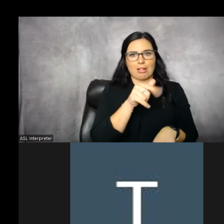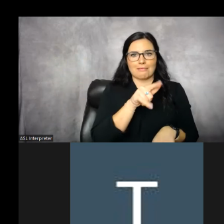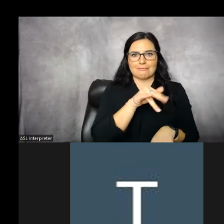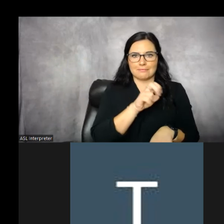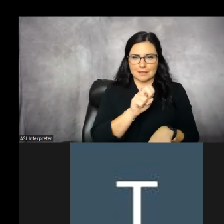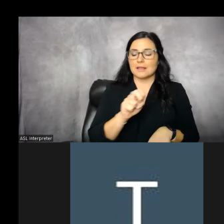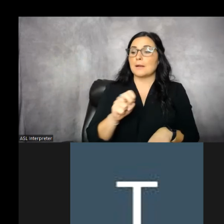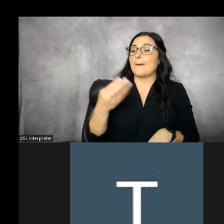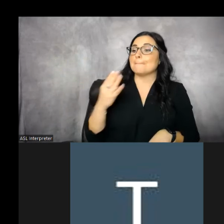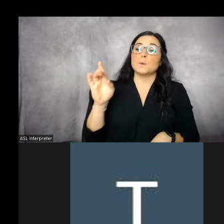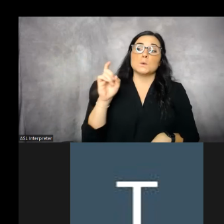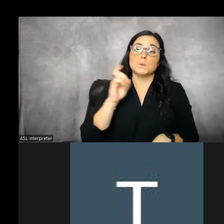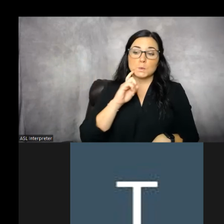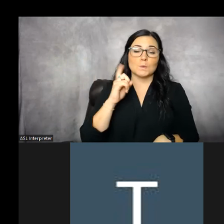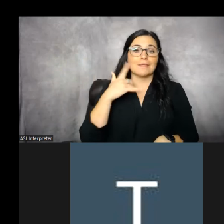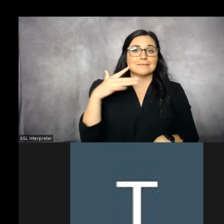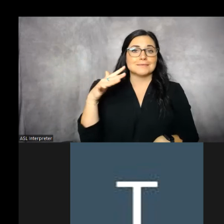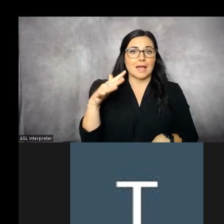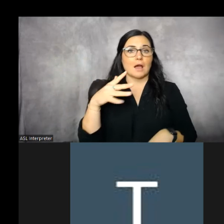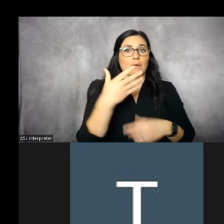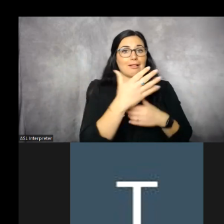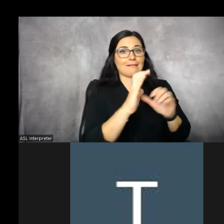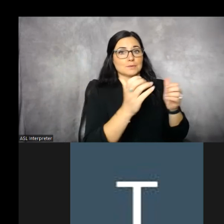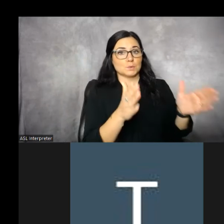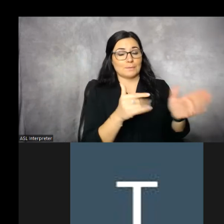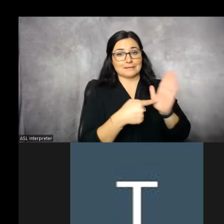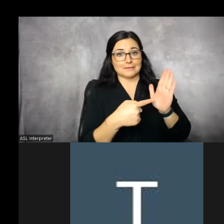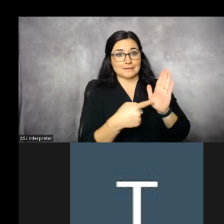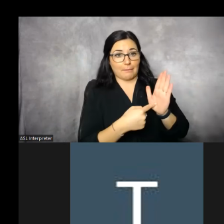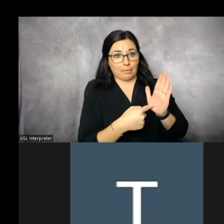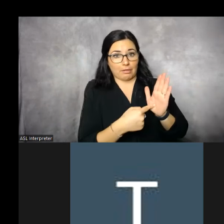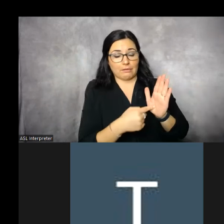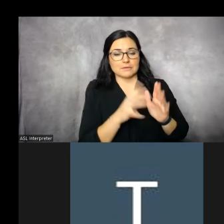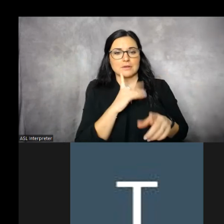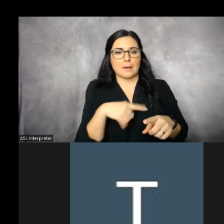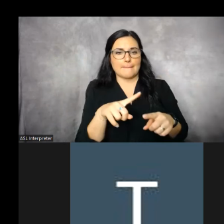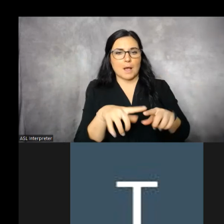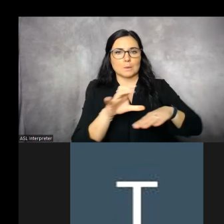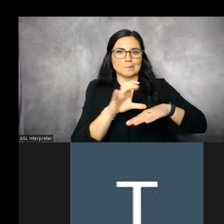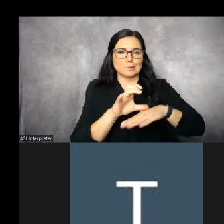in all classrooms be an example when you were talking about the computers and ADA.